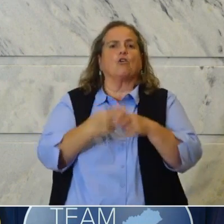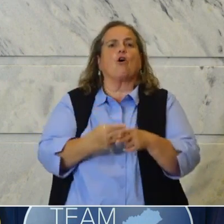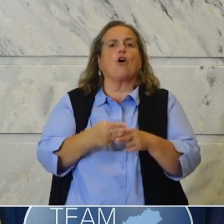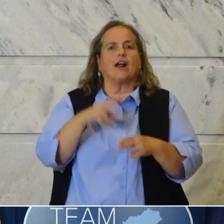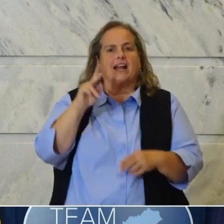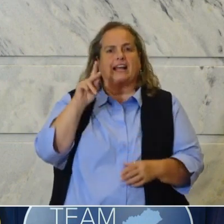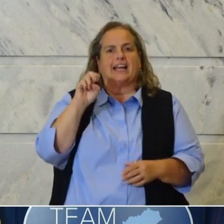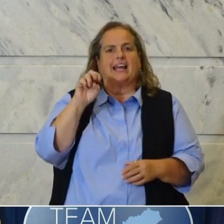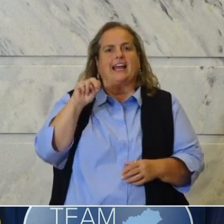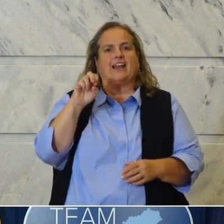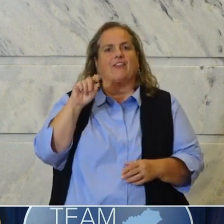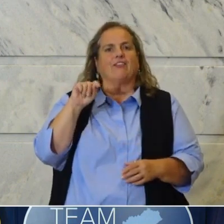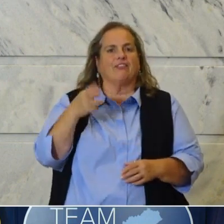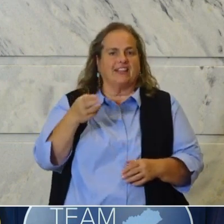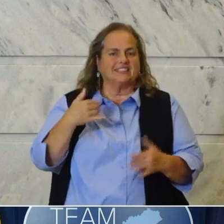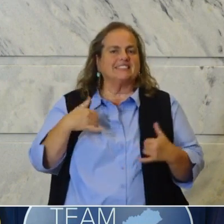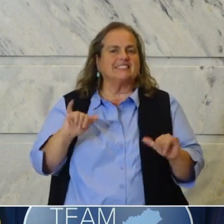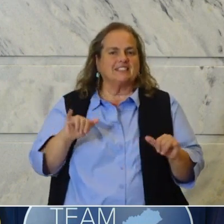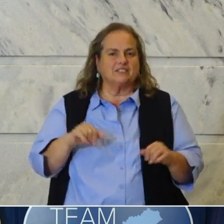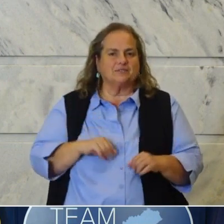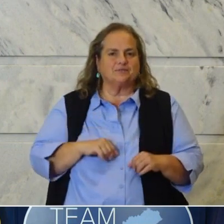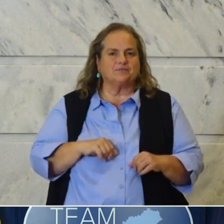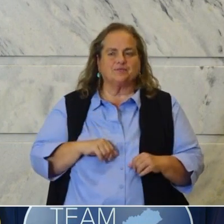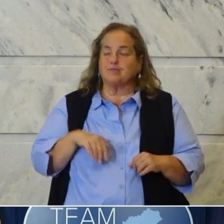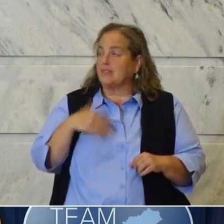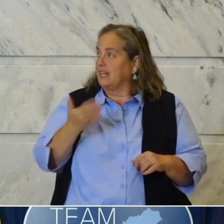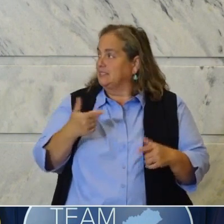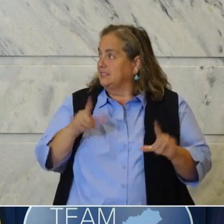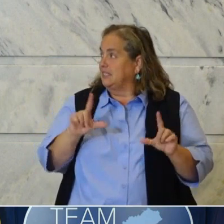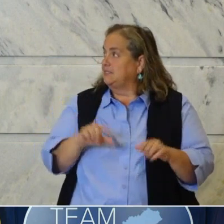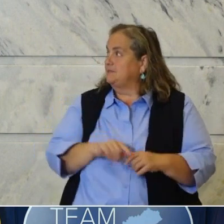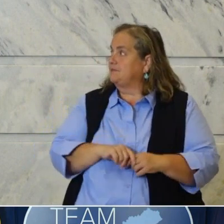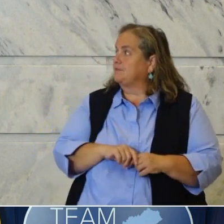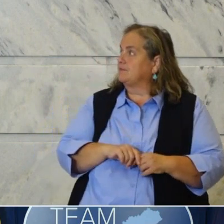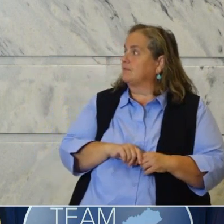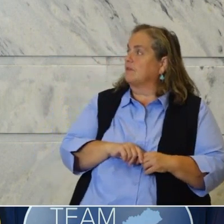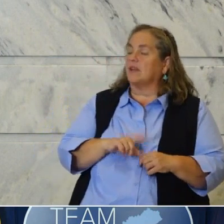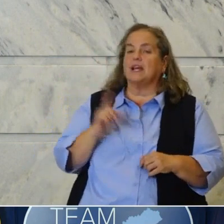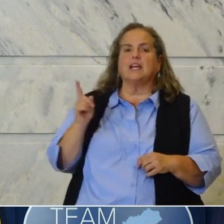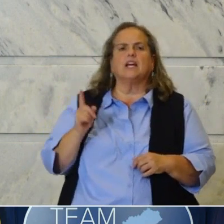call for Kennedy Let's look at this next one. This one is really special.